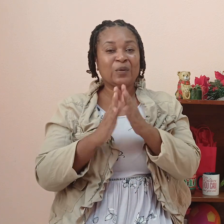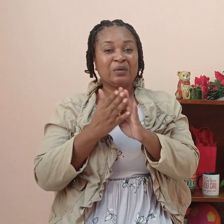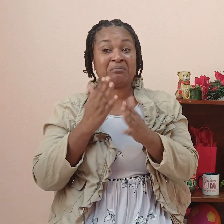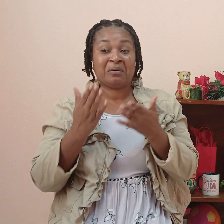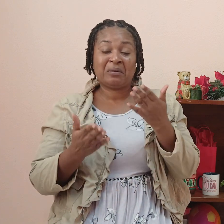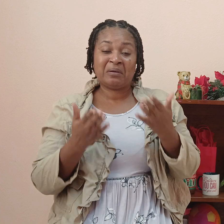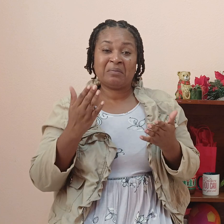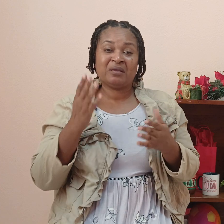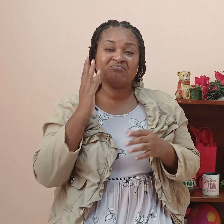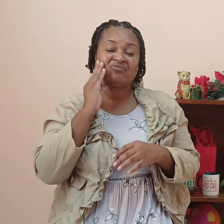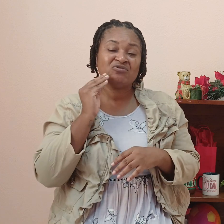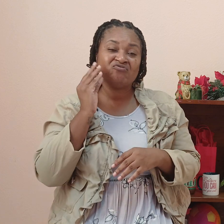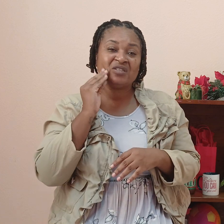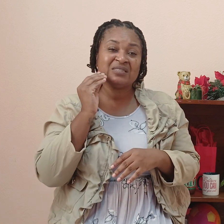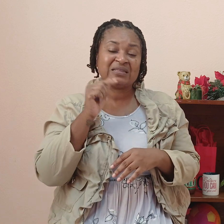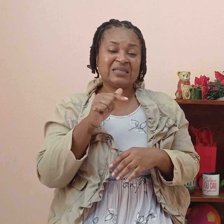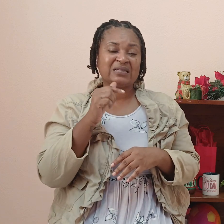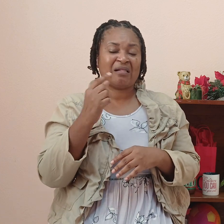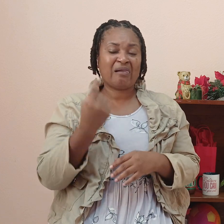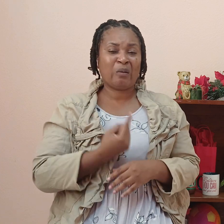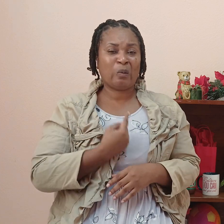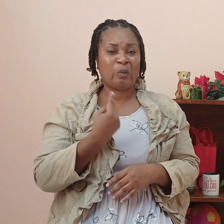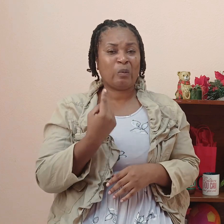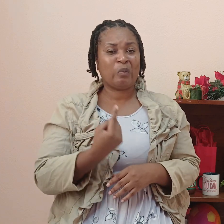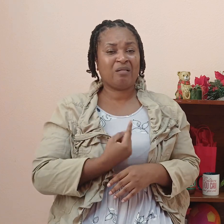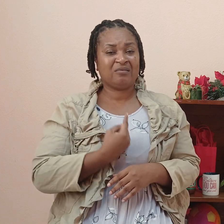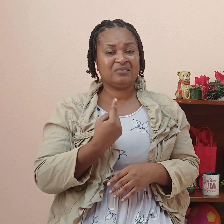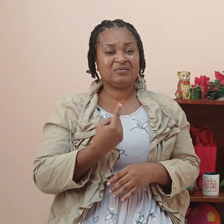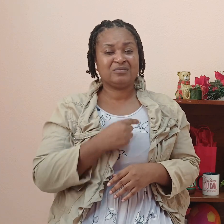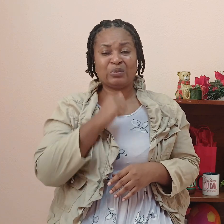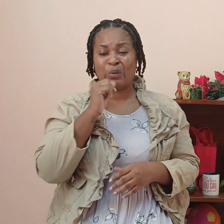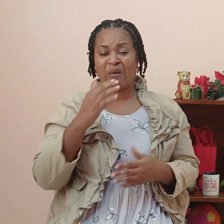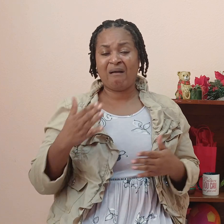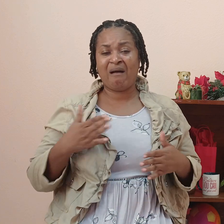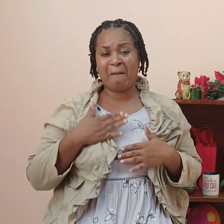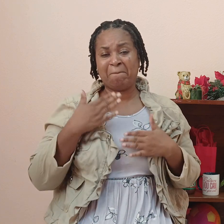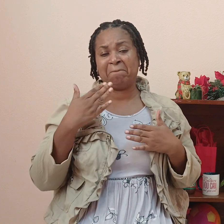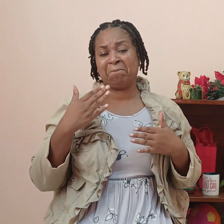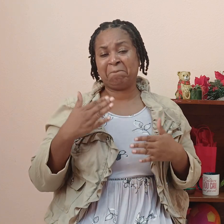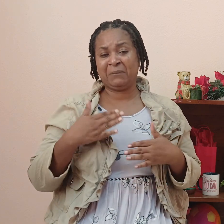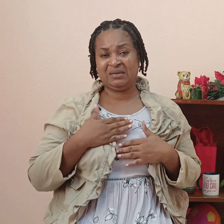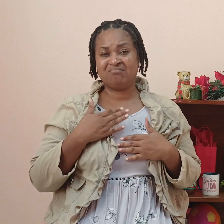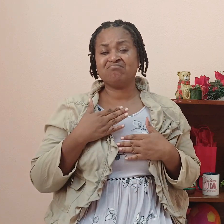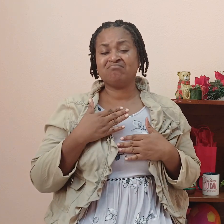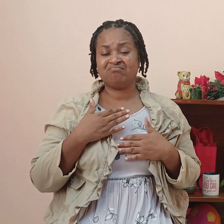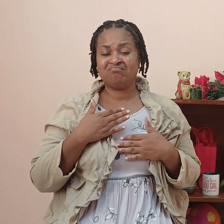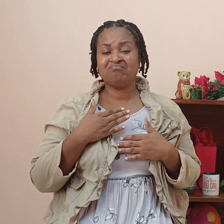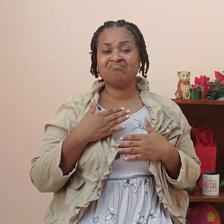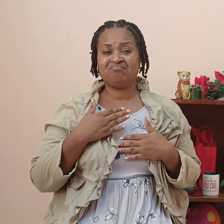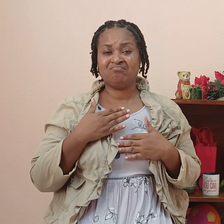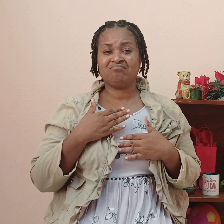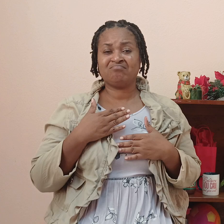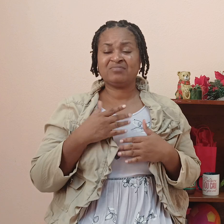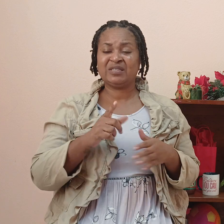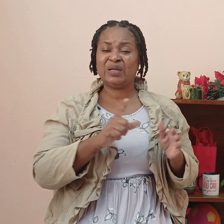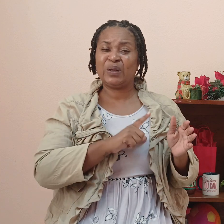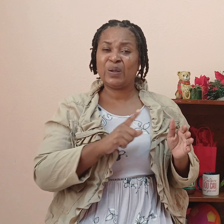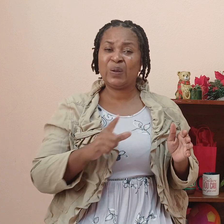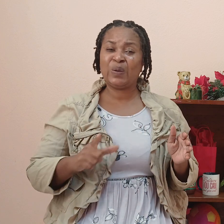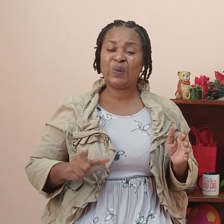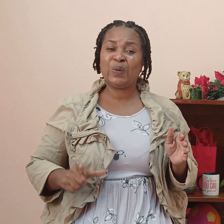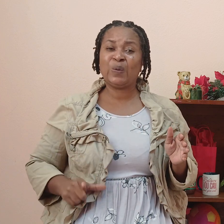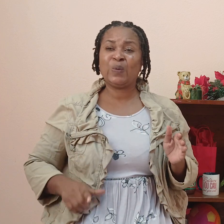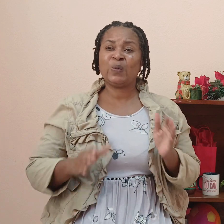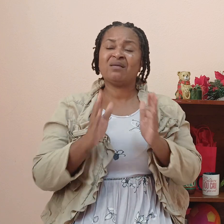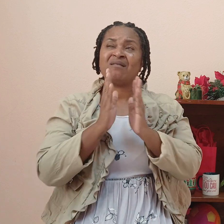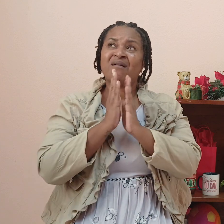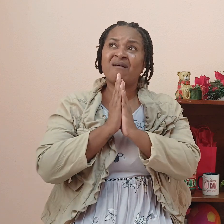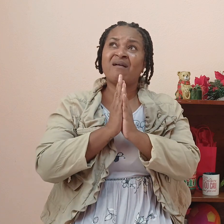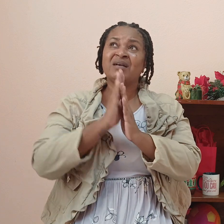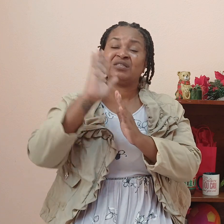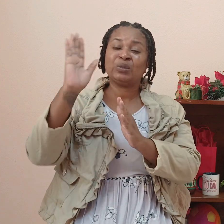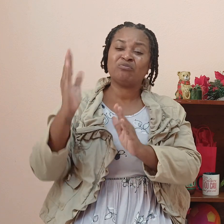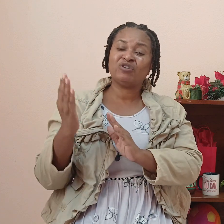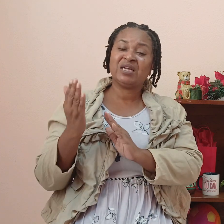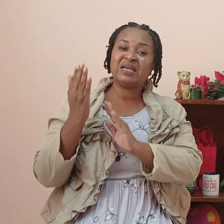be experiencing this loneliness and unhappiness. Lord, we ask that Your presence would be with them